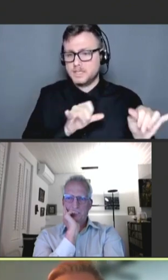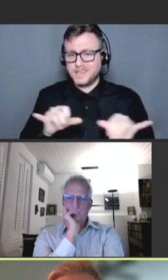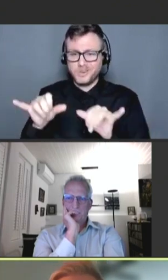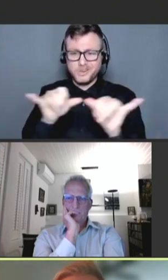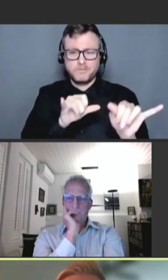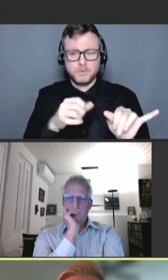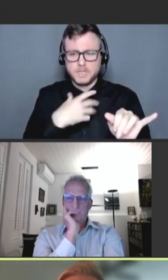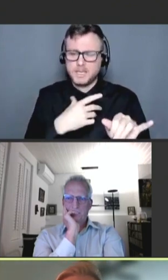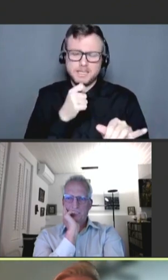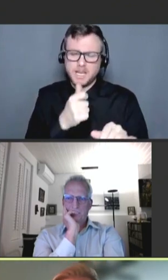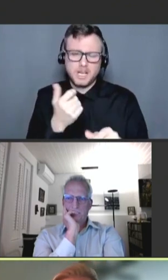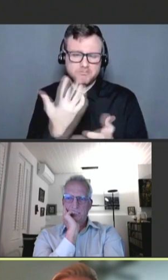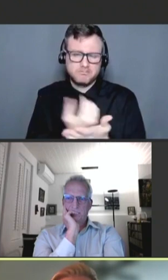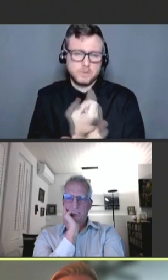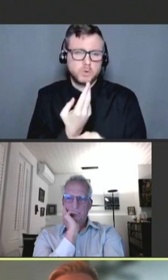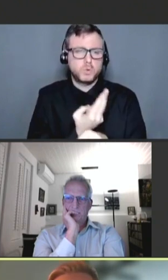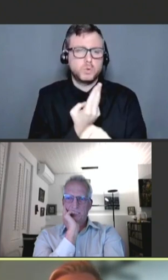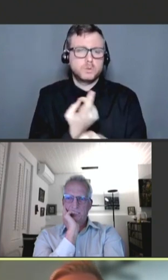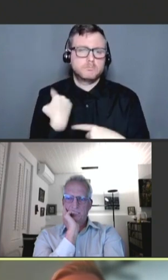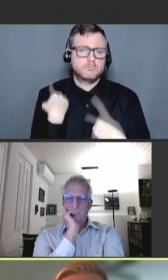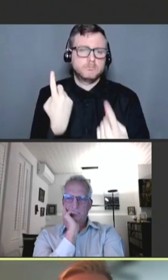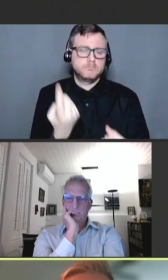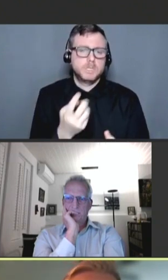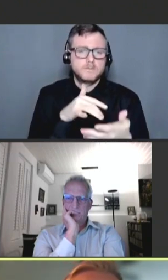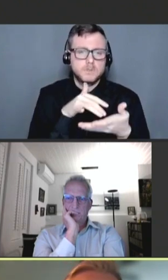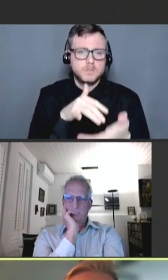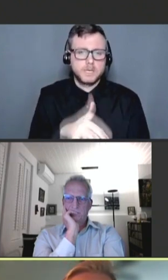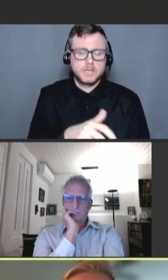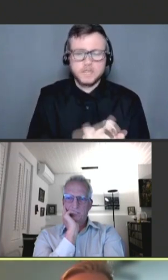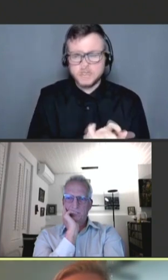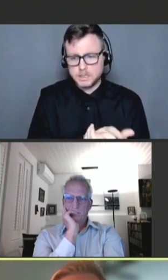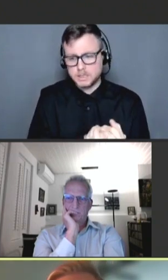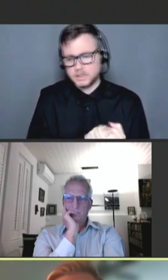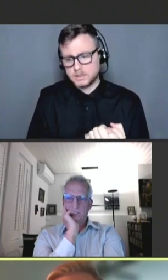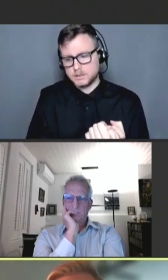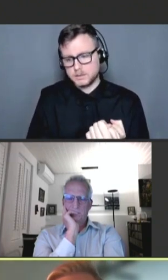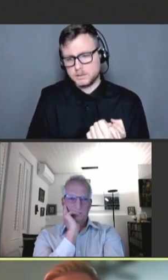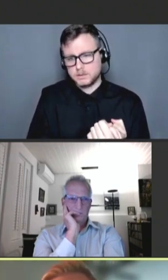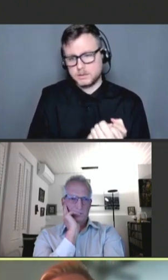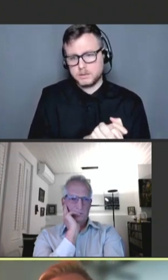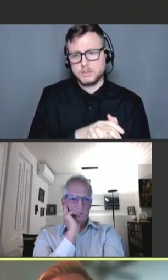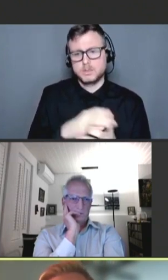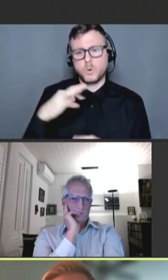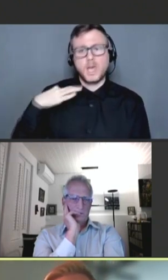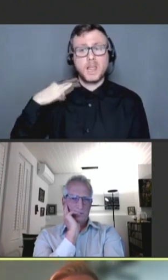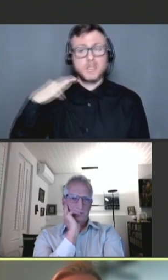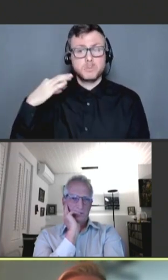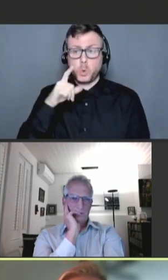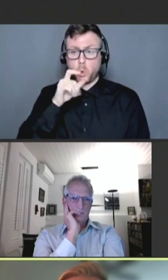frequently used among studies, especially earlier on. And eligibility included observational,